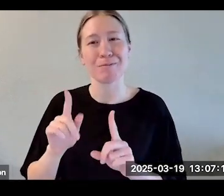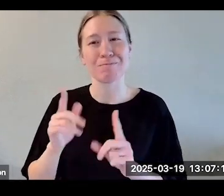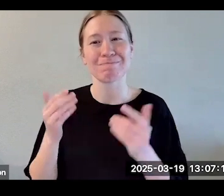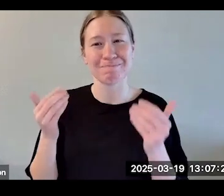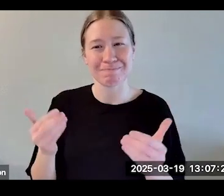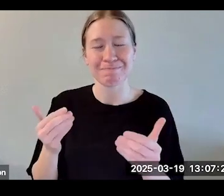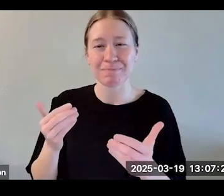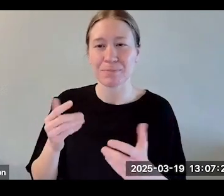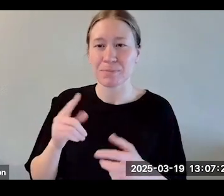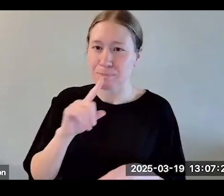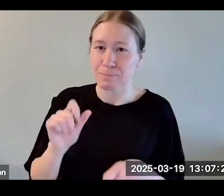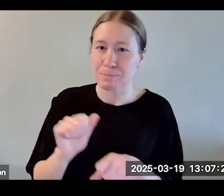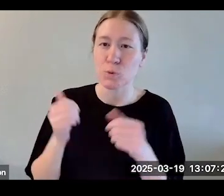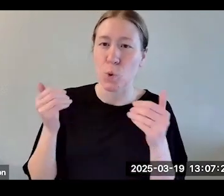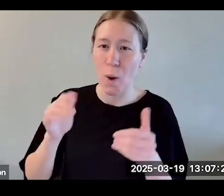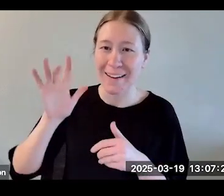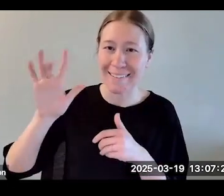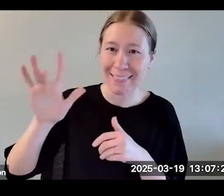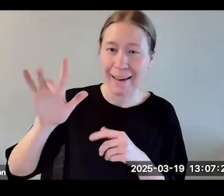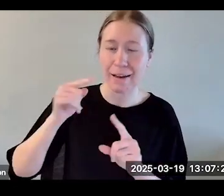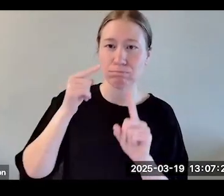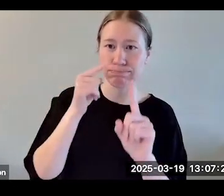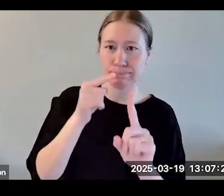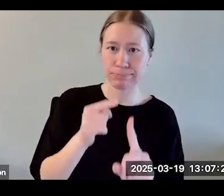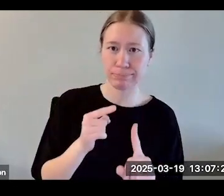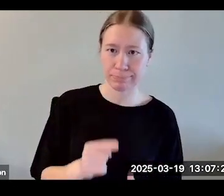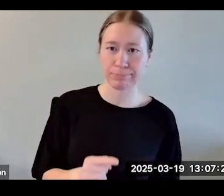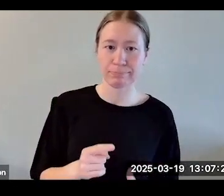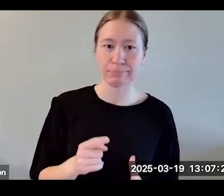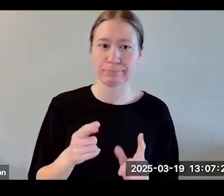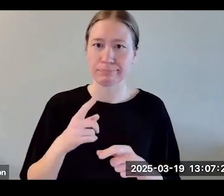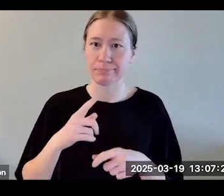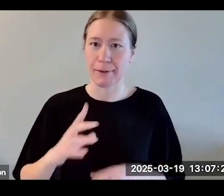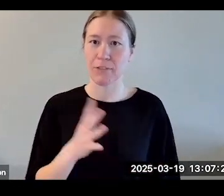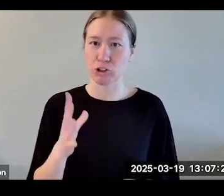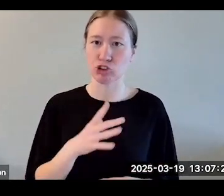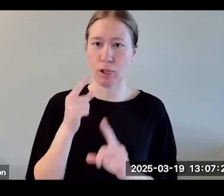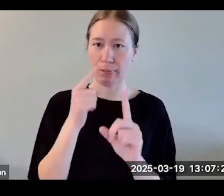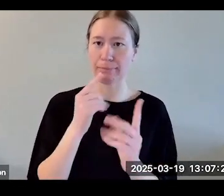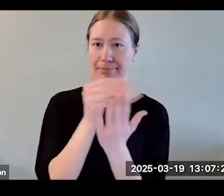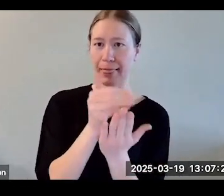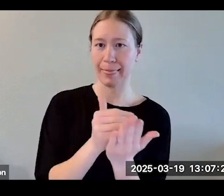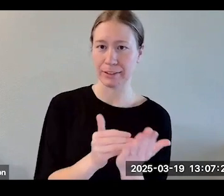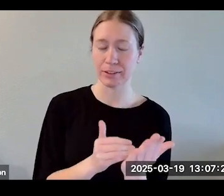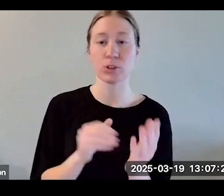So in Microsoft Word, for example, there's a way to simply select a numbered list